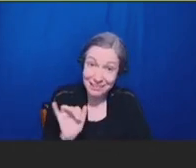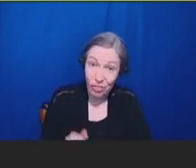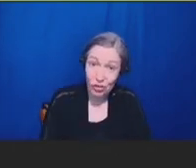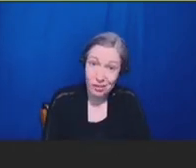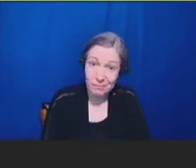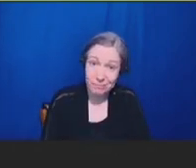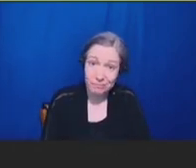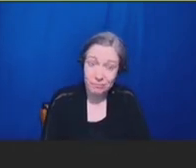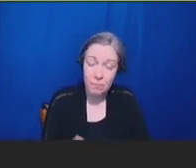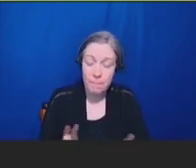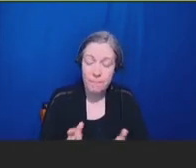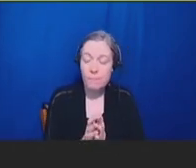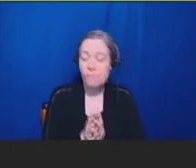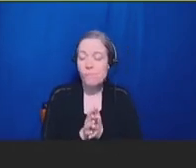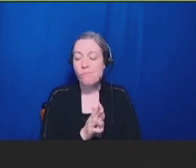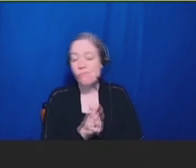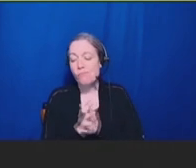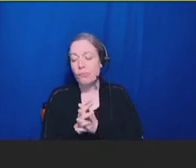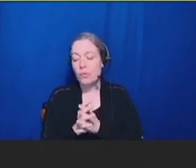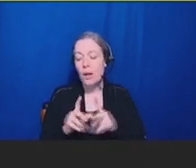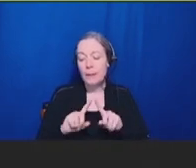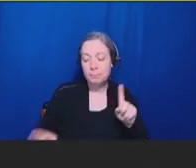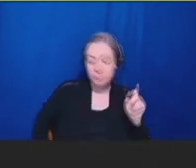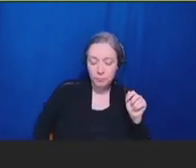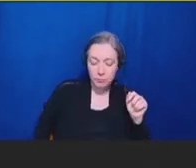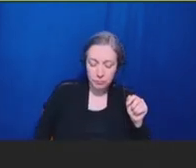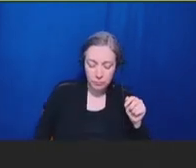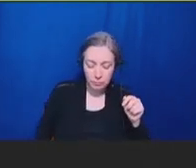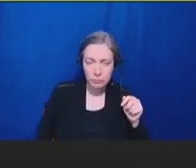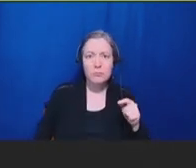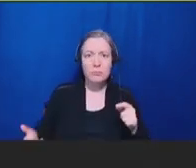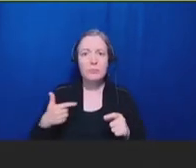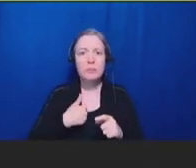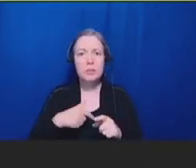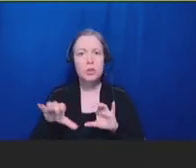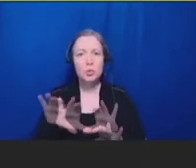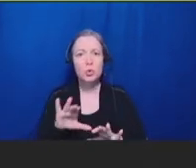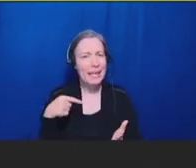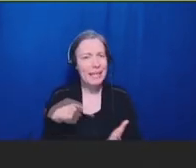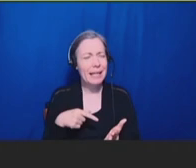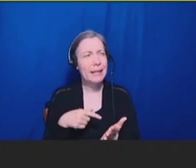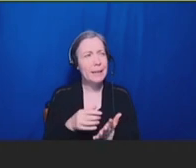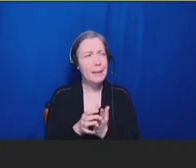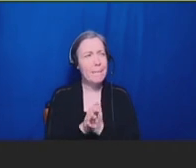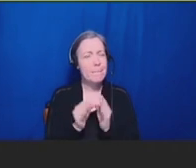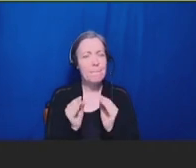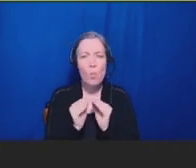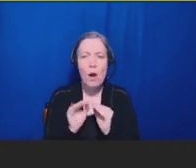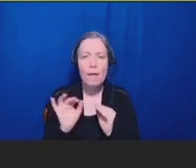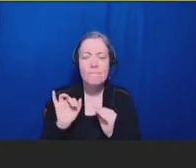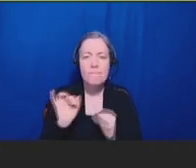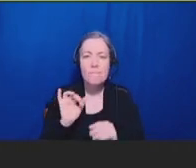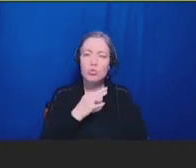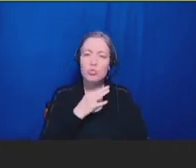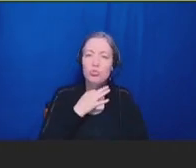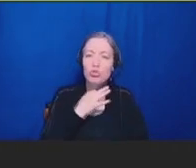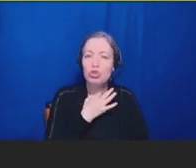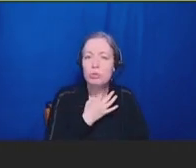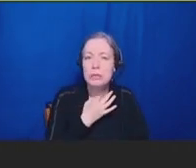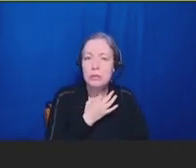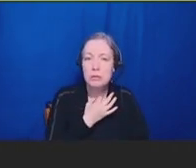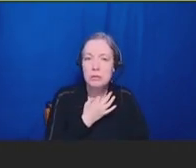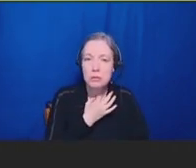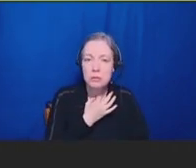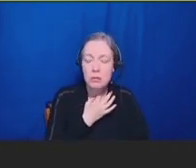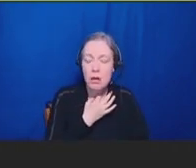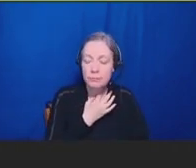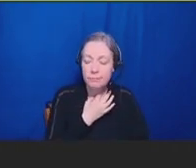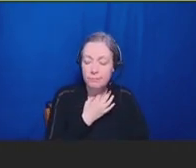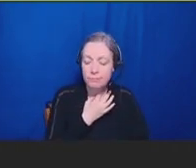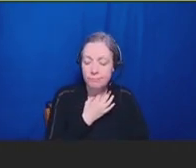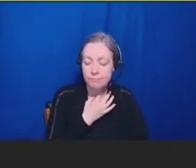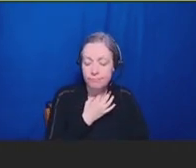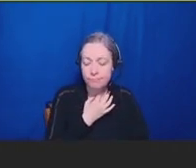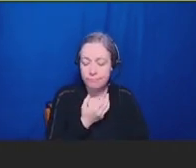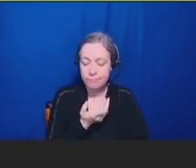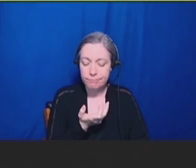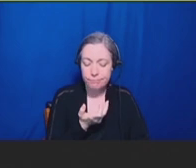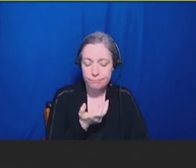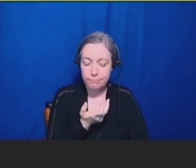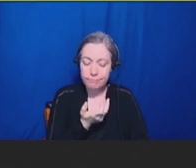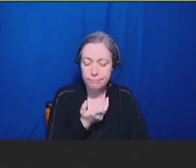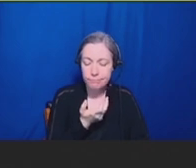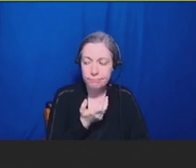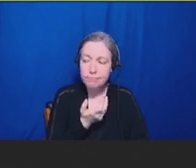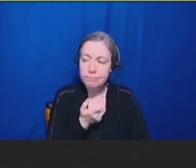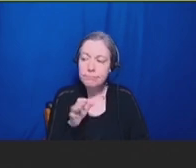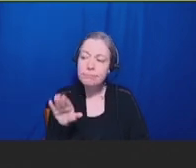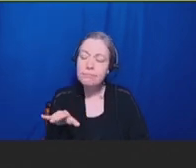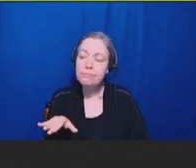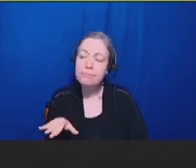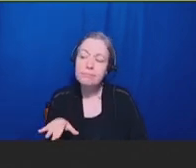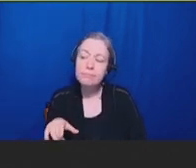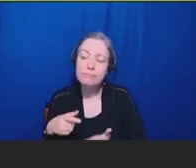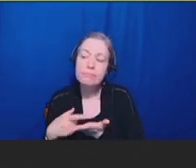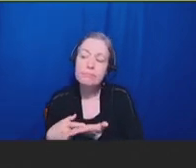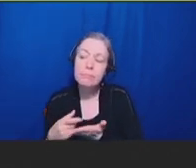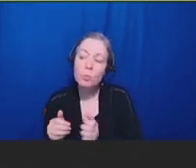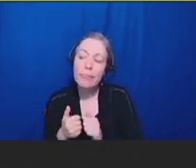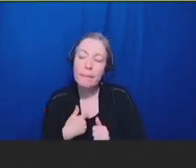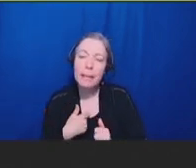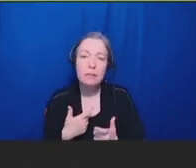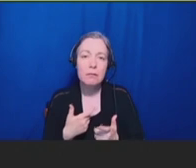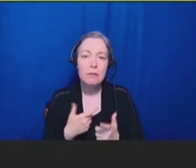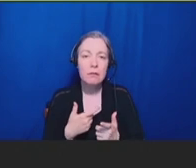And after doing this, you know, curious, talking to thousands of physicians, I started saying,